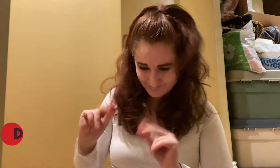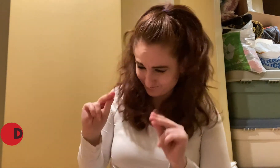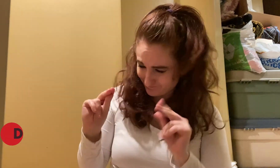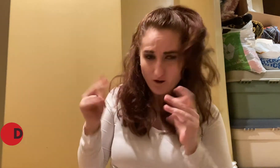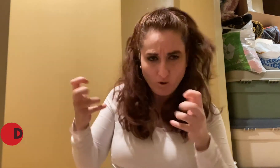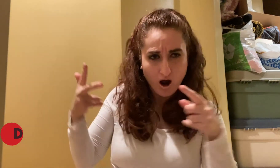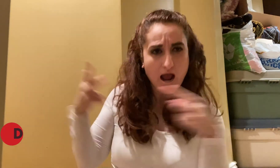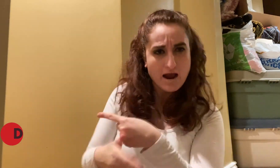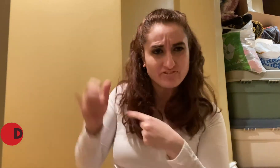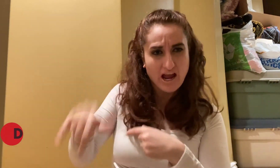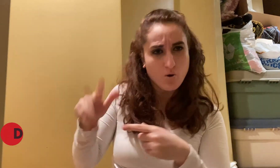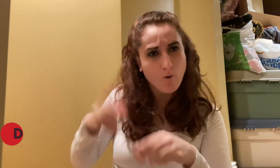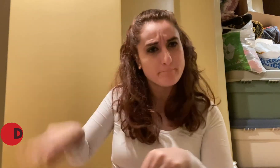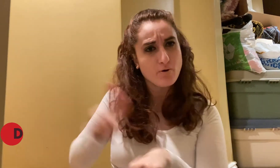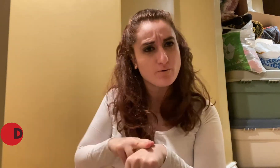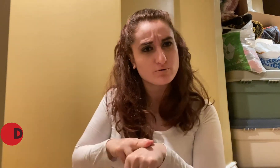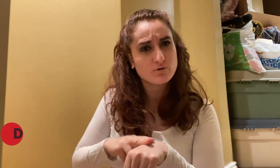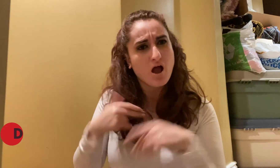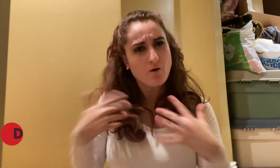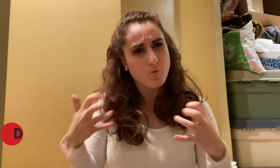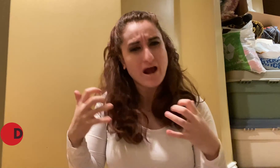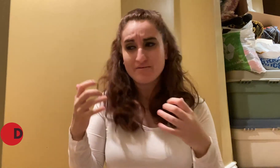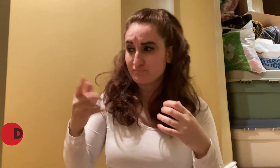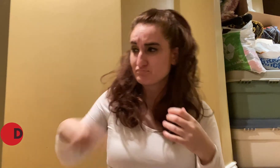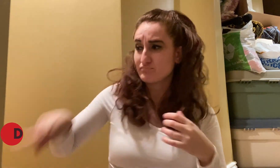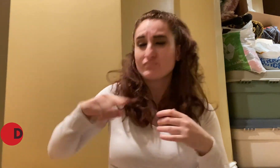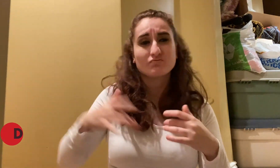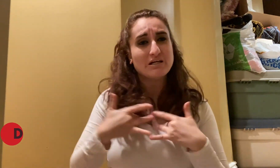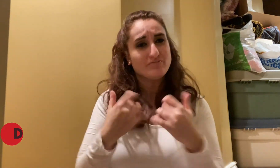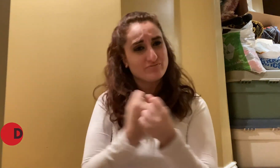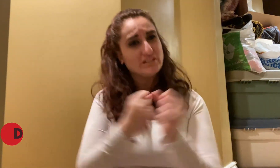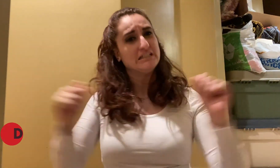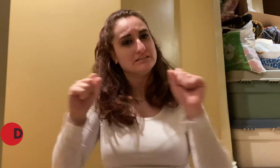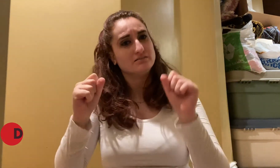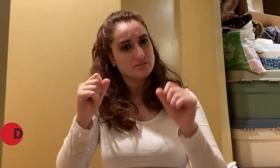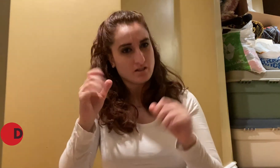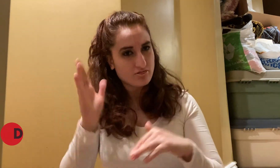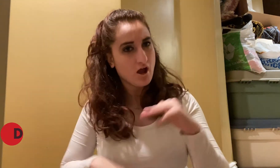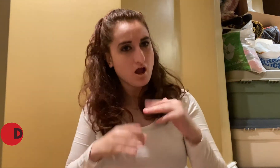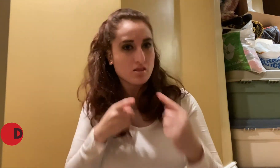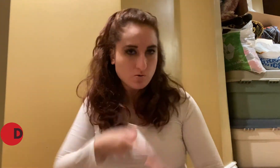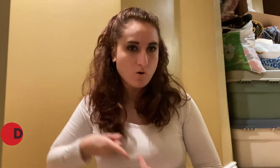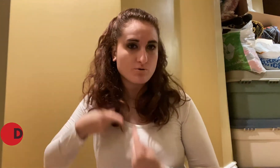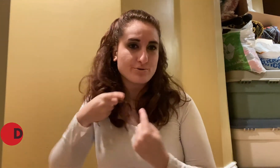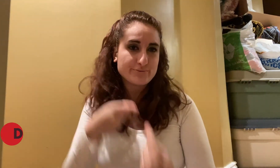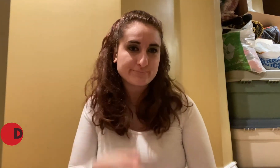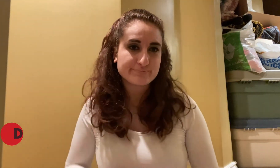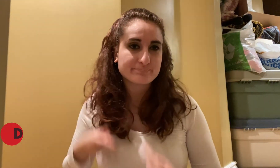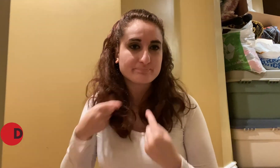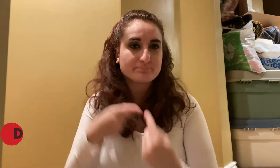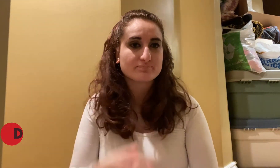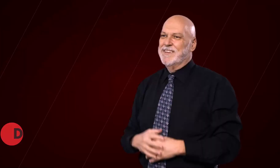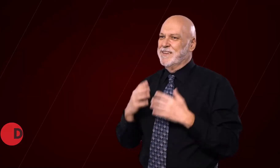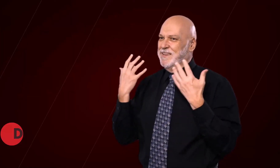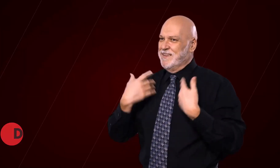I keep saying it is not, and that I wanted to cut this norm. I wanted us to feel free rather than continually struggle.